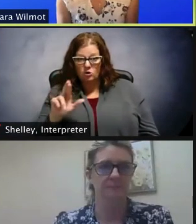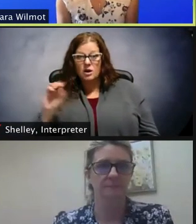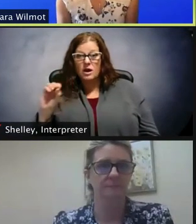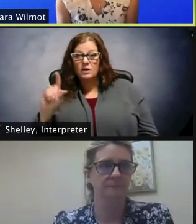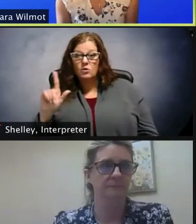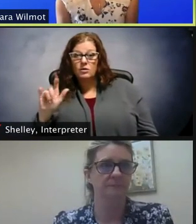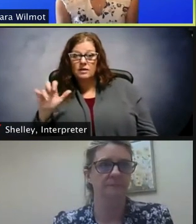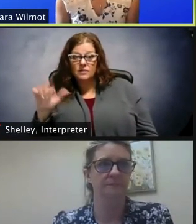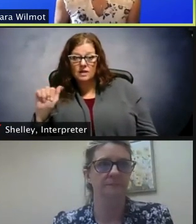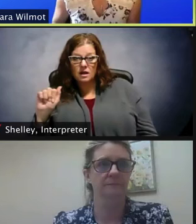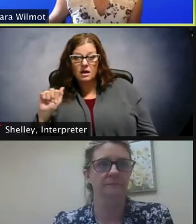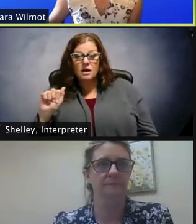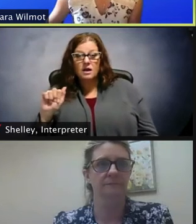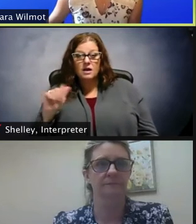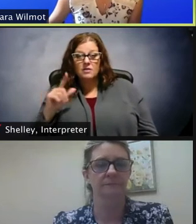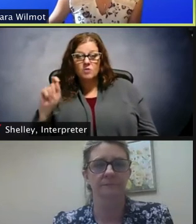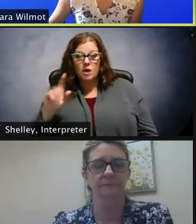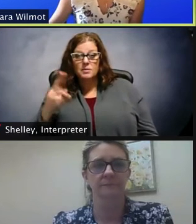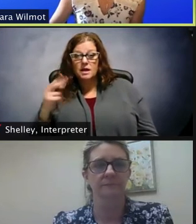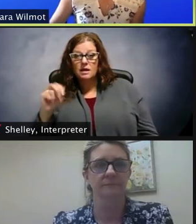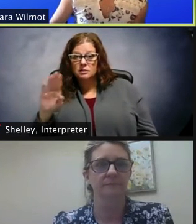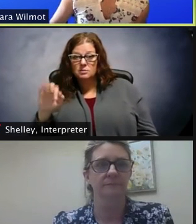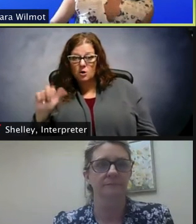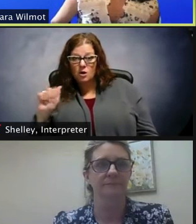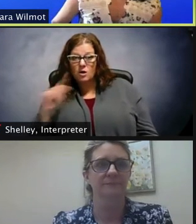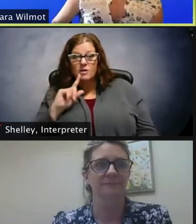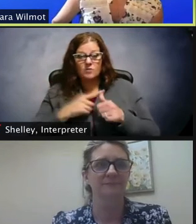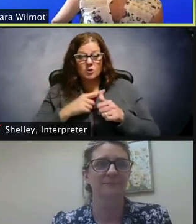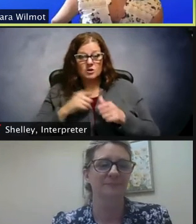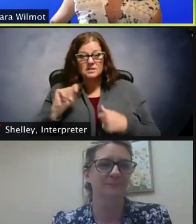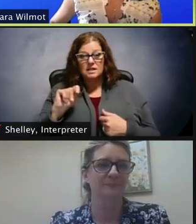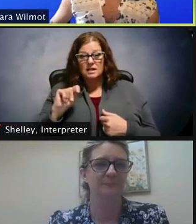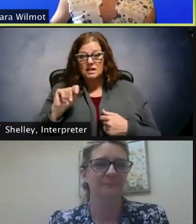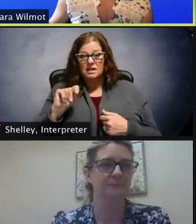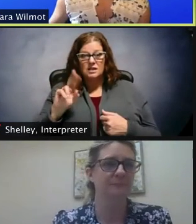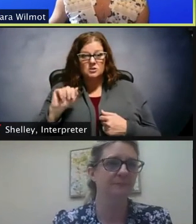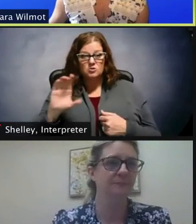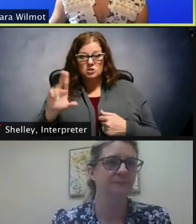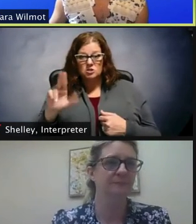County Public Schools. And, first up is Tricia who is the district Specialist for Deaf and Hard